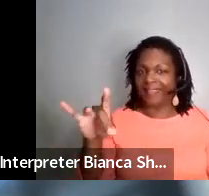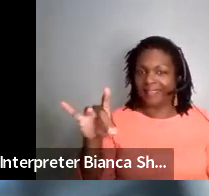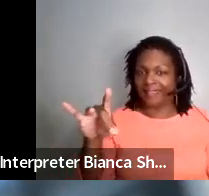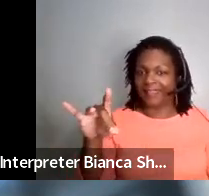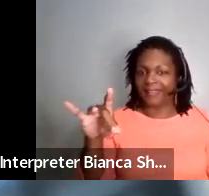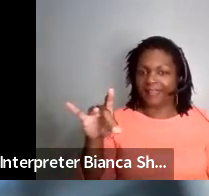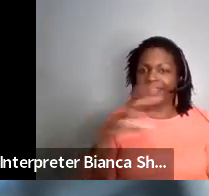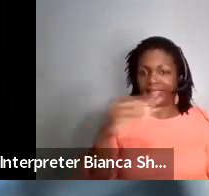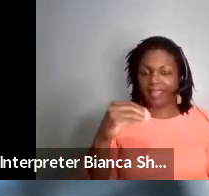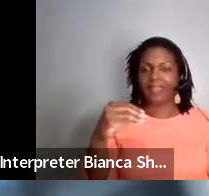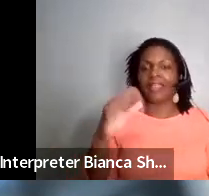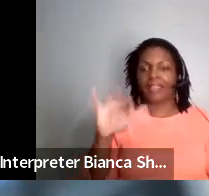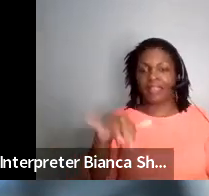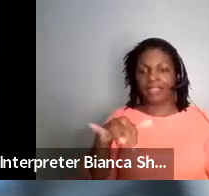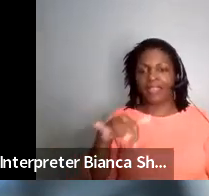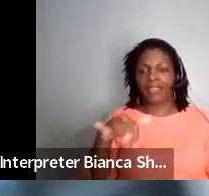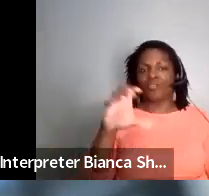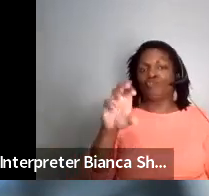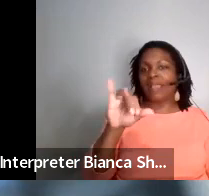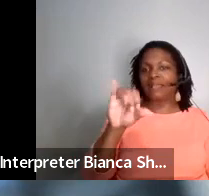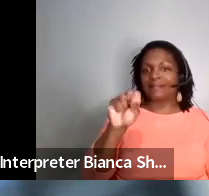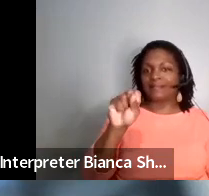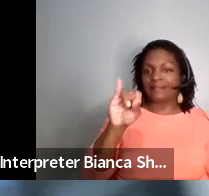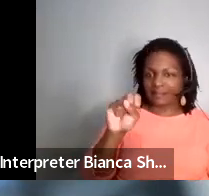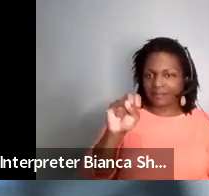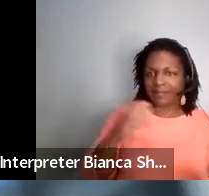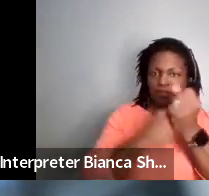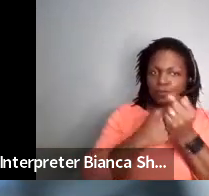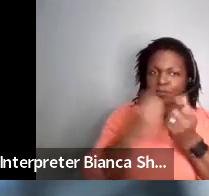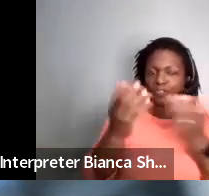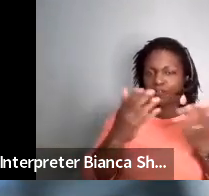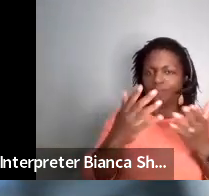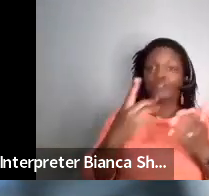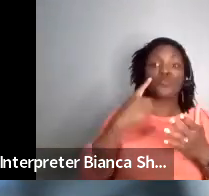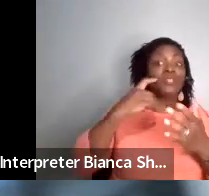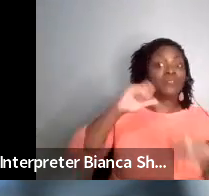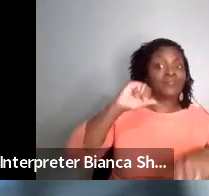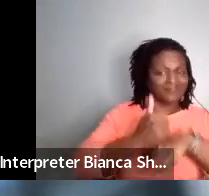Is support services that have recently been implemented in Louisiana and in the country.